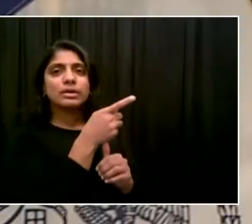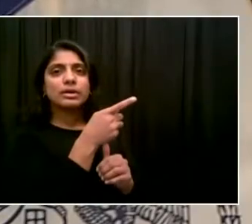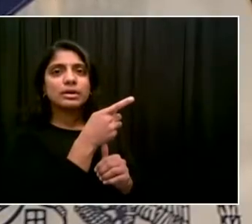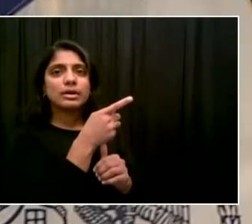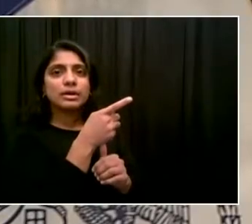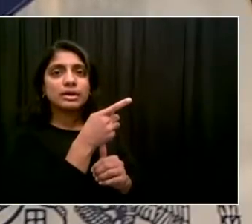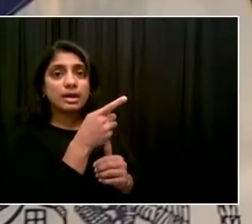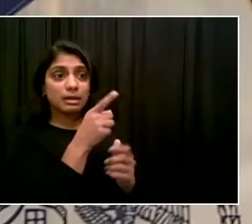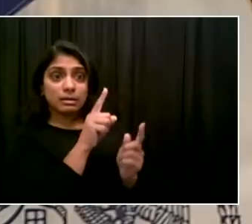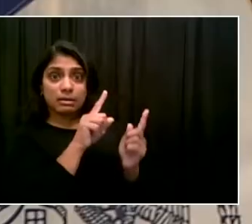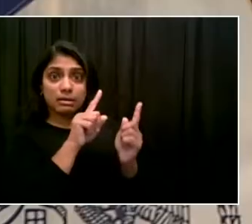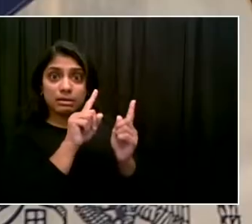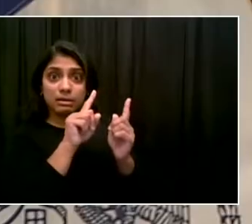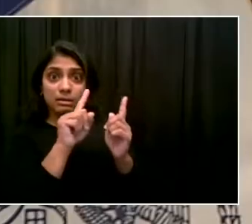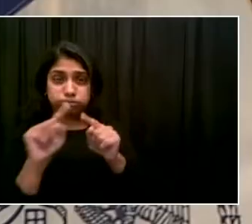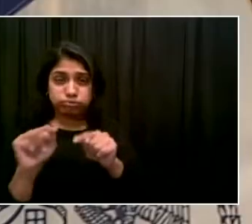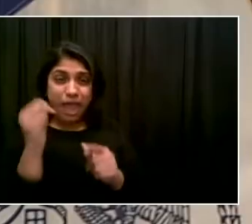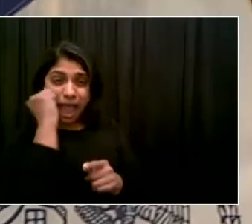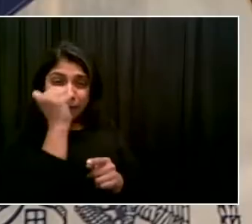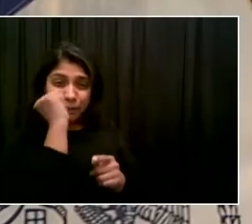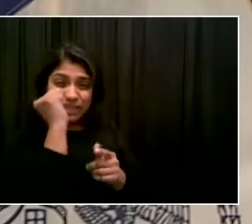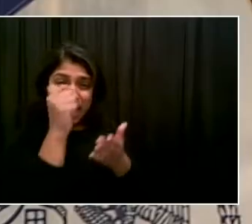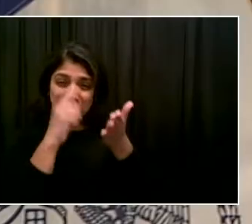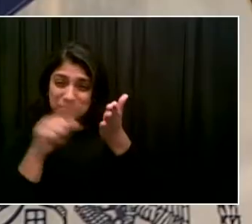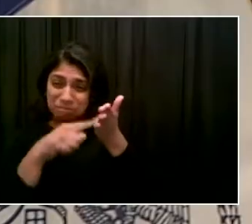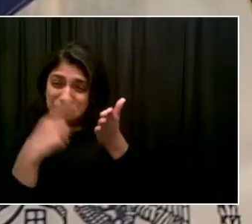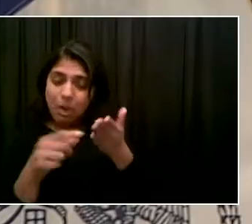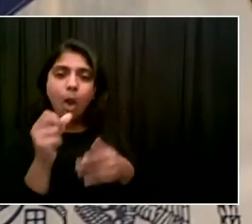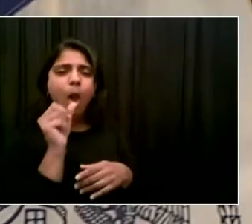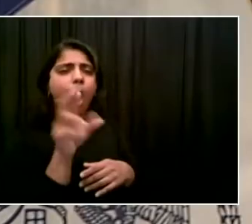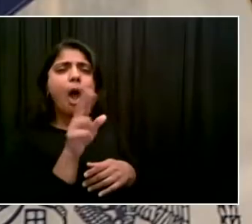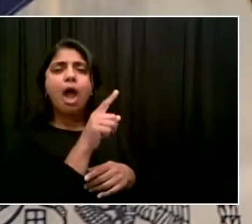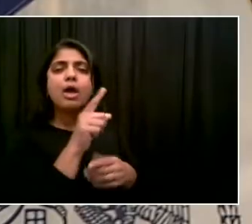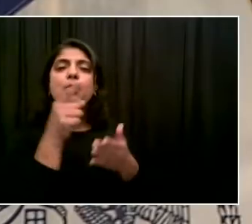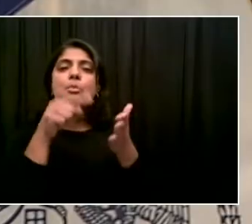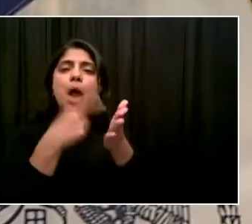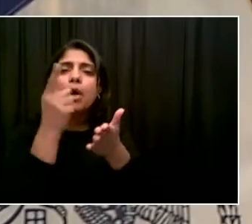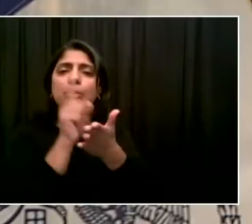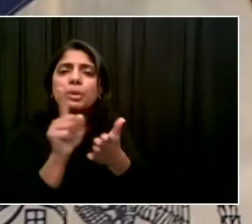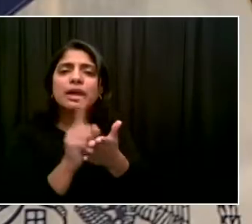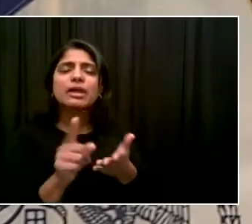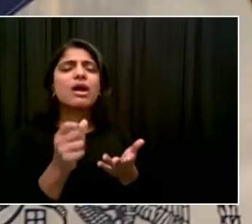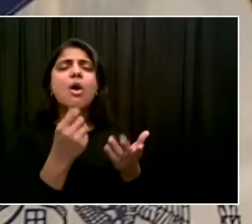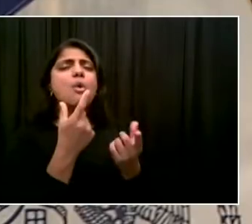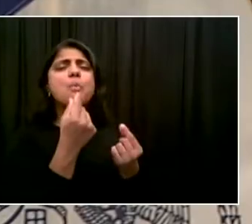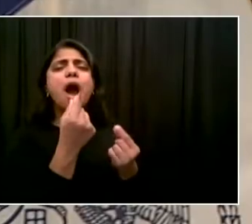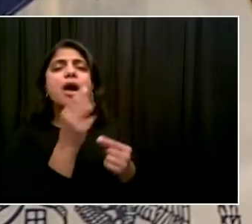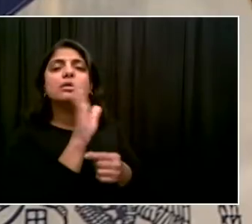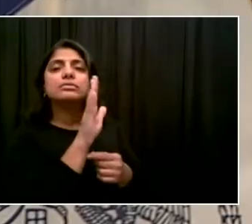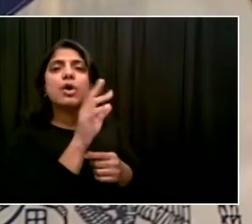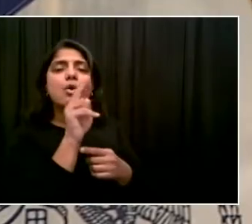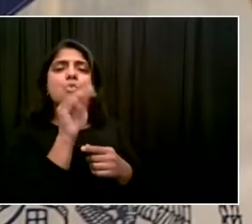HOW FREQUE NT WIL LINSPECTOINS BE IN AND SIMILAVR EIN OR NOTE, WHAT IS